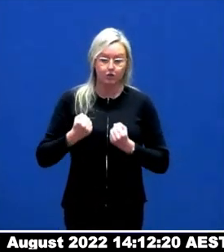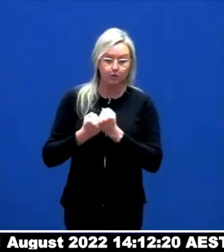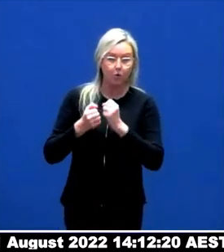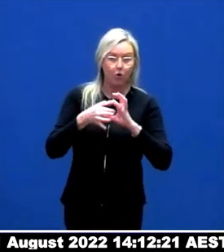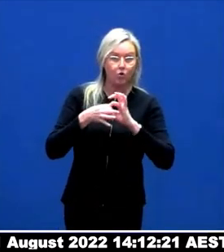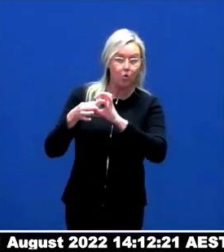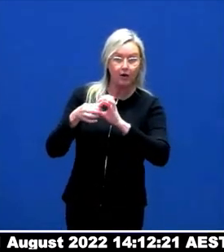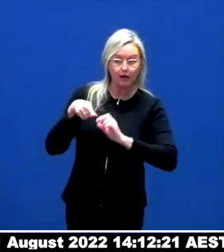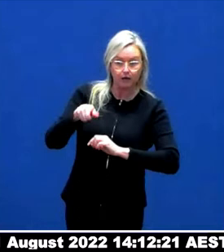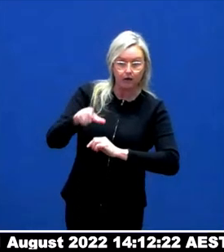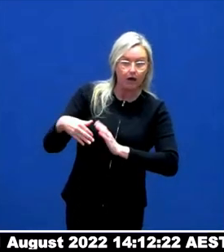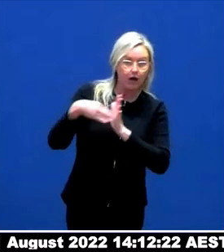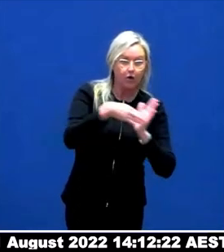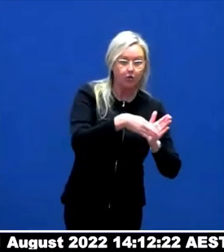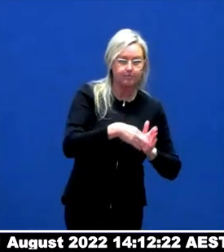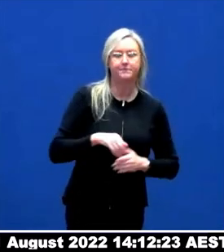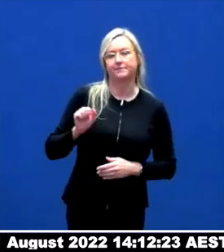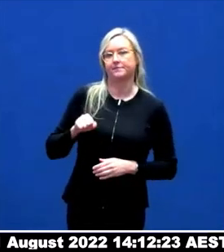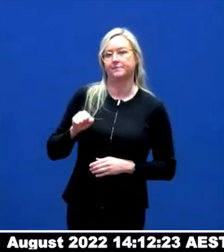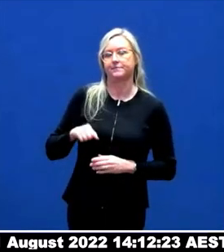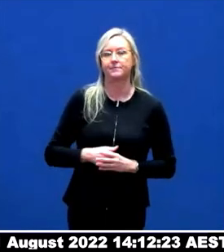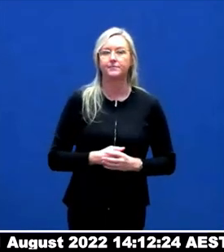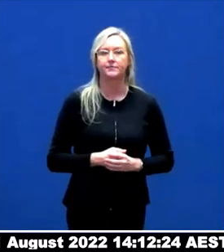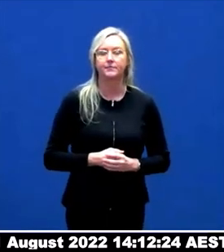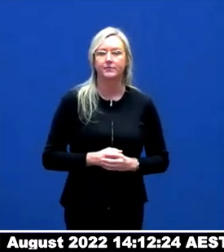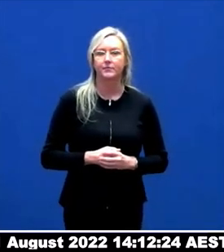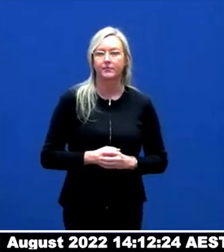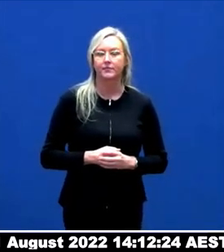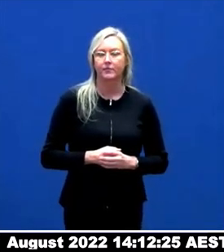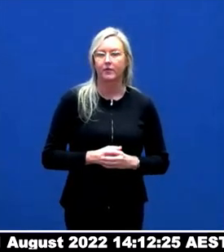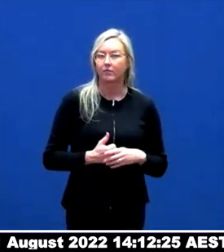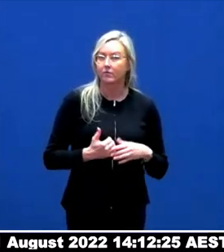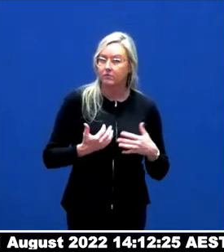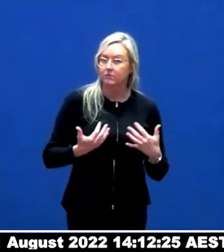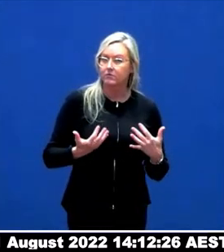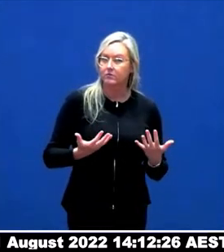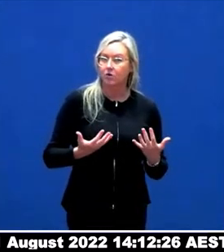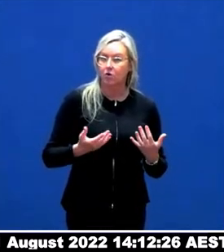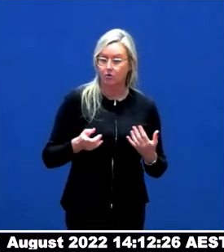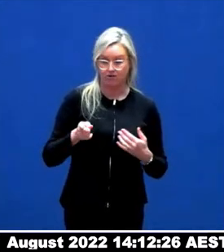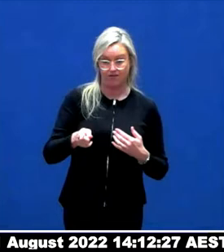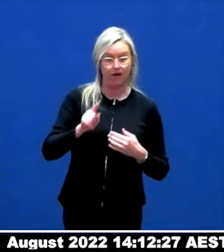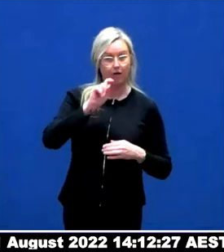Yes. MS DOWSETT: And so would that be expected to be a proactive role that